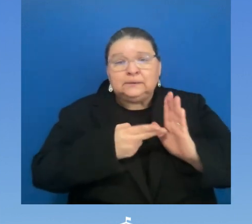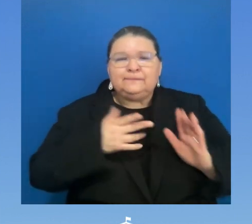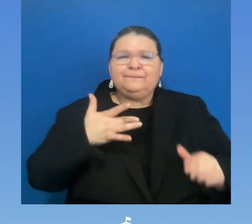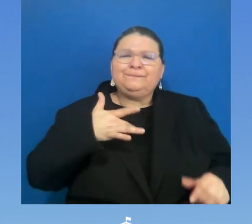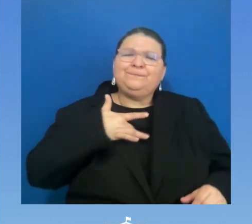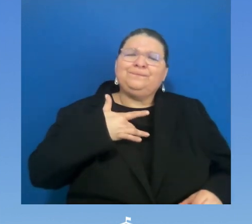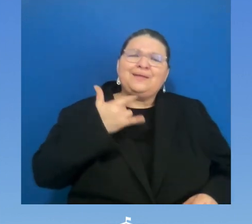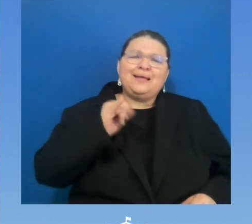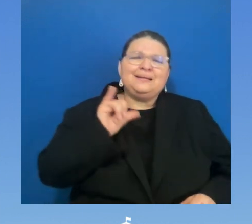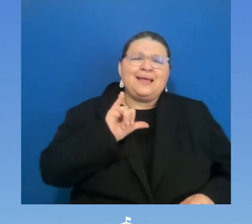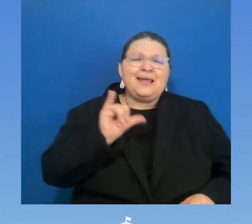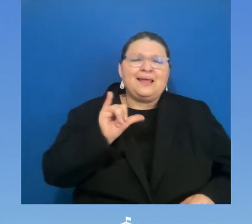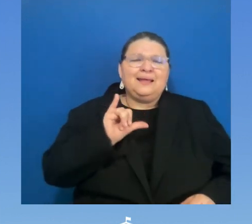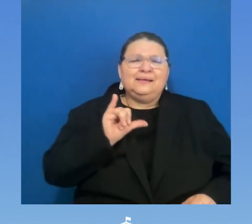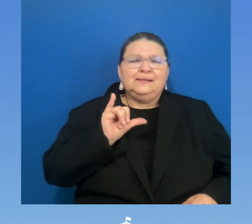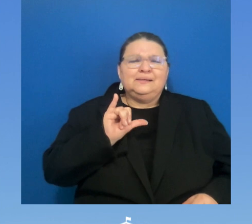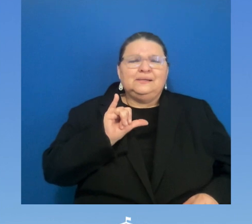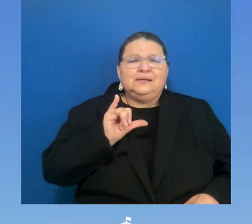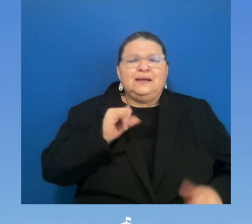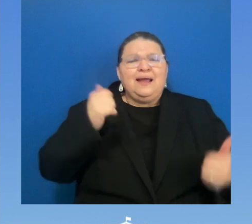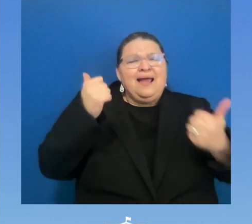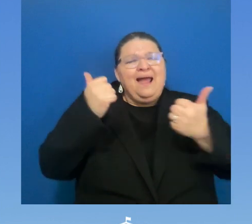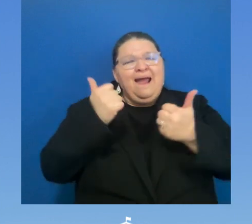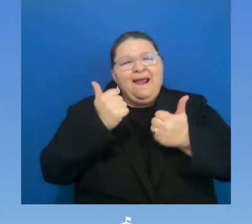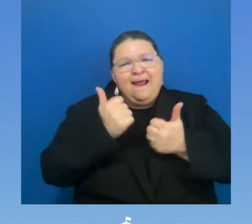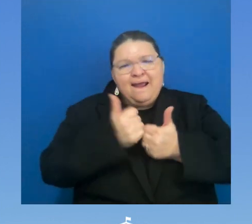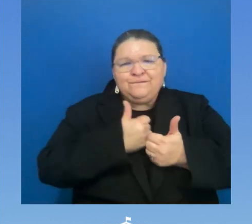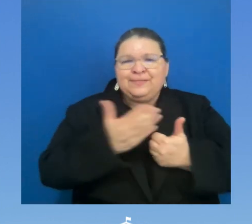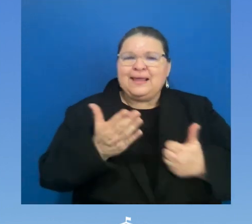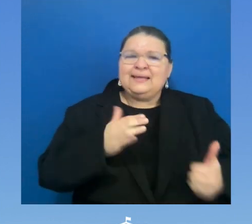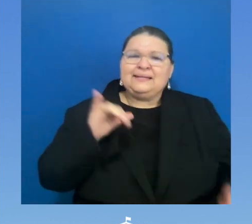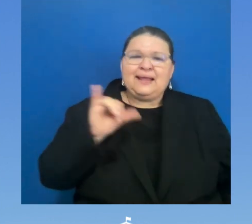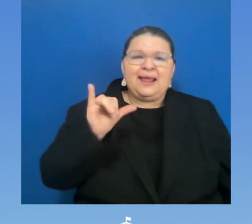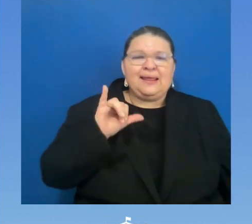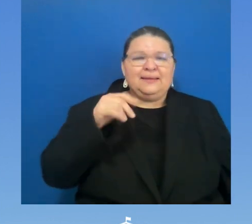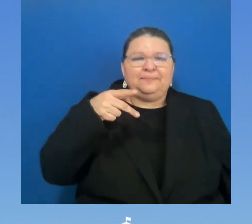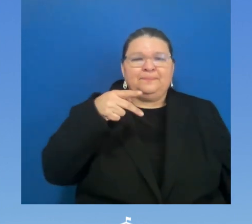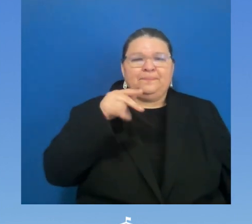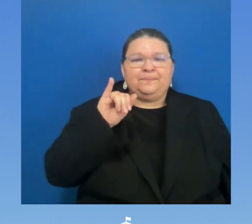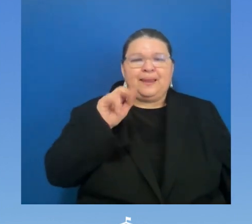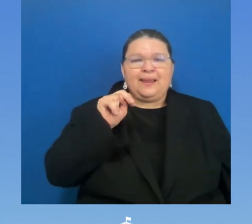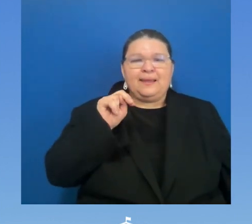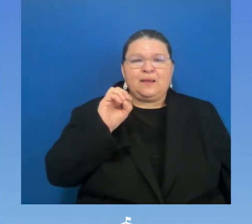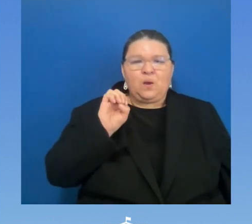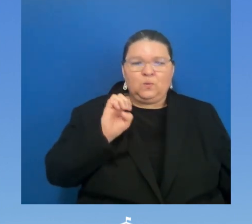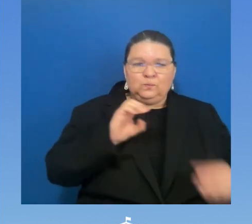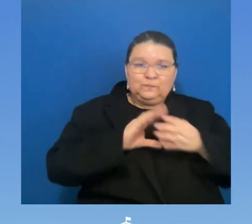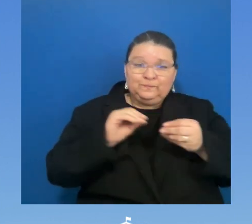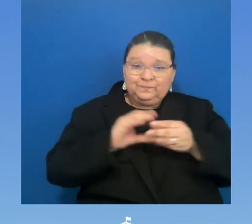Like Pinoe said, sometimes you have some women stepping up and some have to take a backseat because they're exhausted.